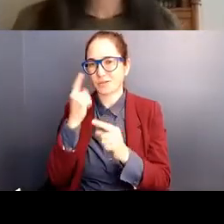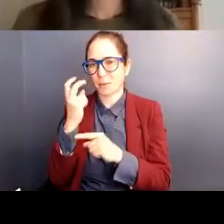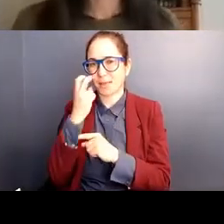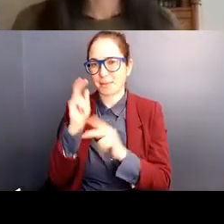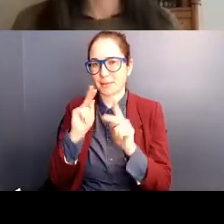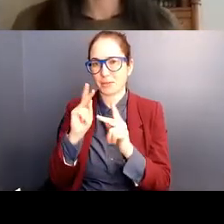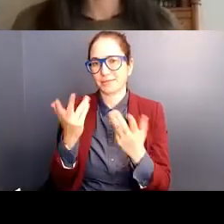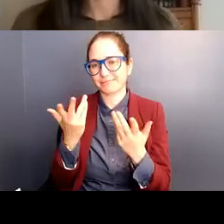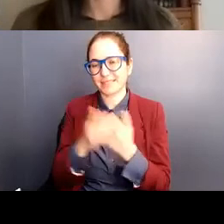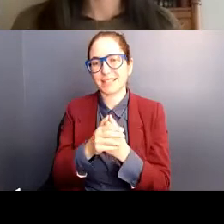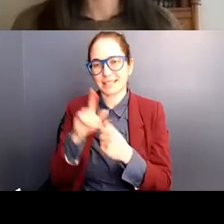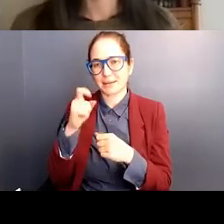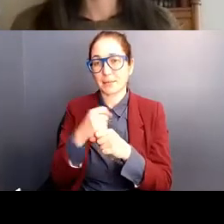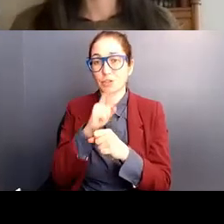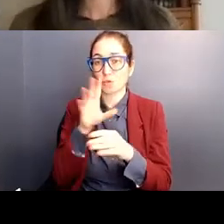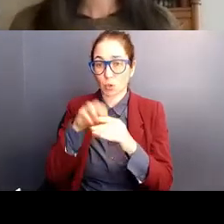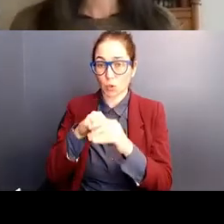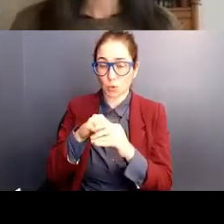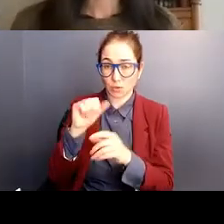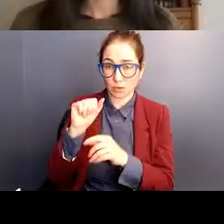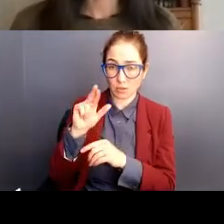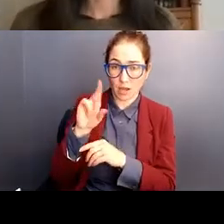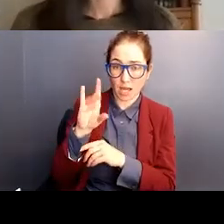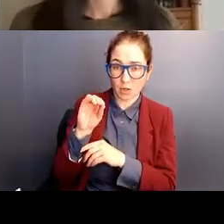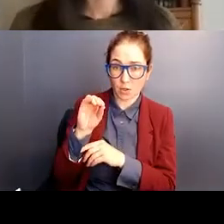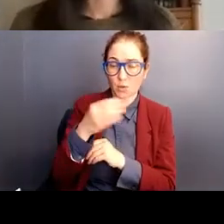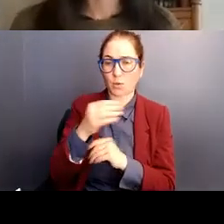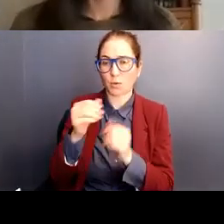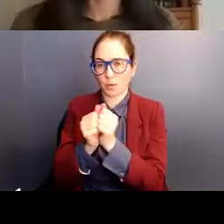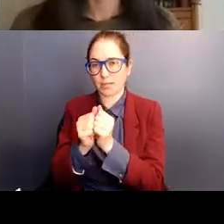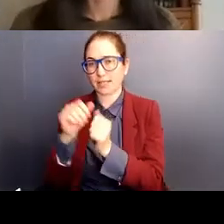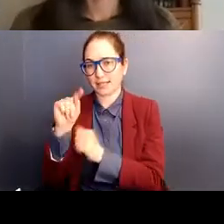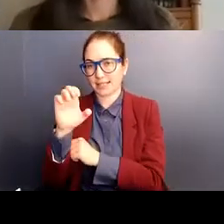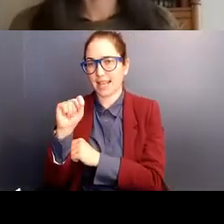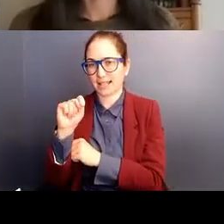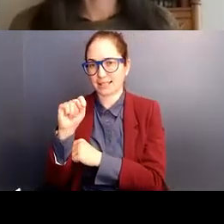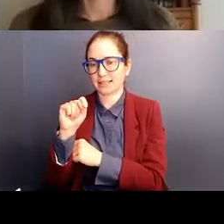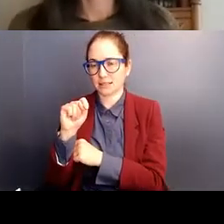including audio with text. So having a recording of someone saying